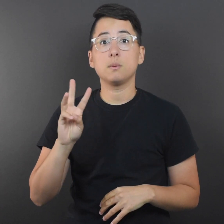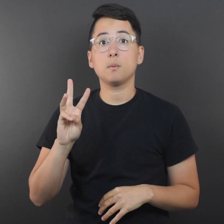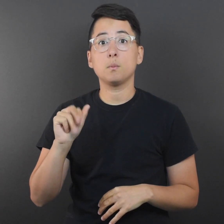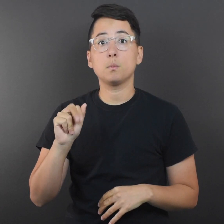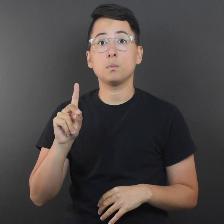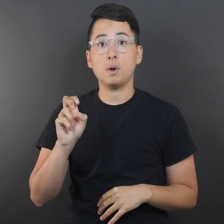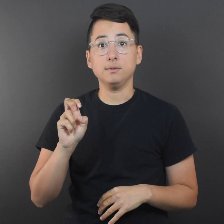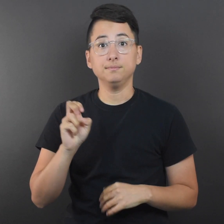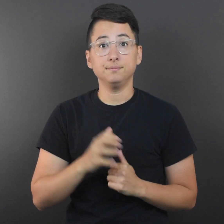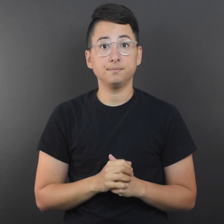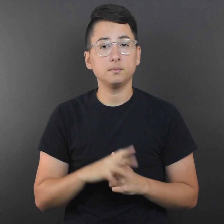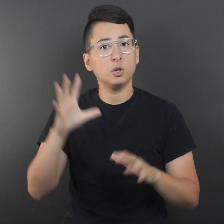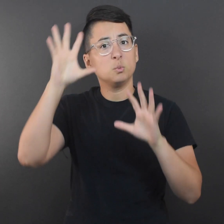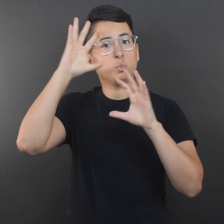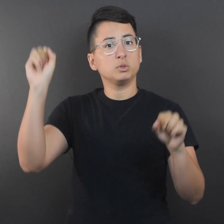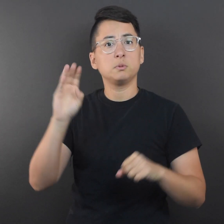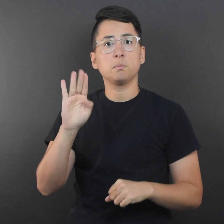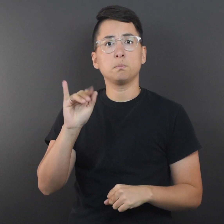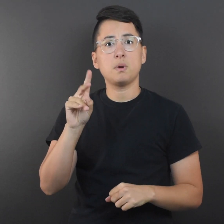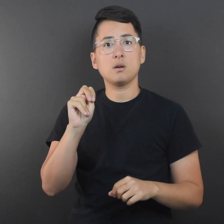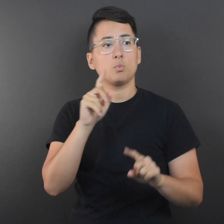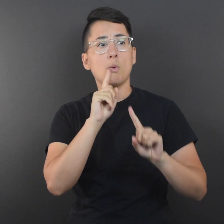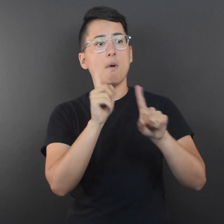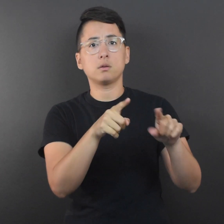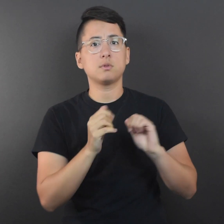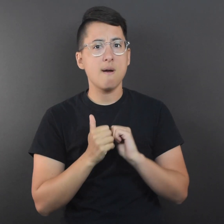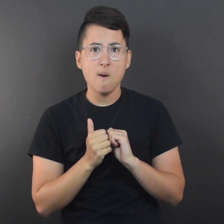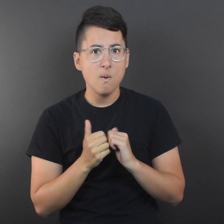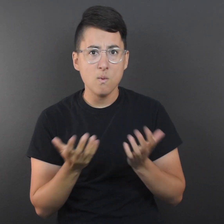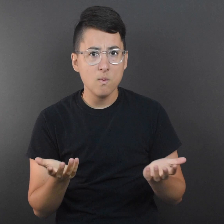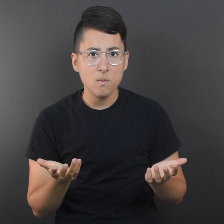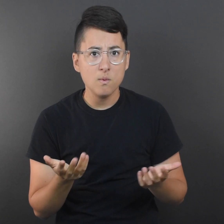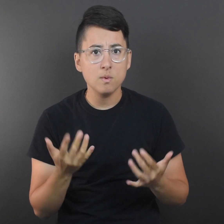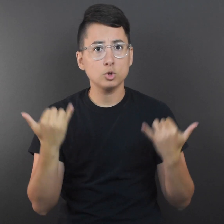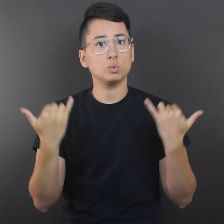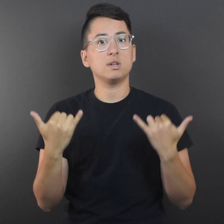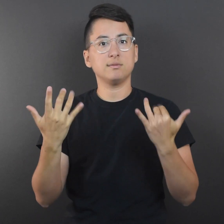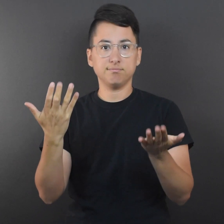today signed an Executive Order protecting access to reproductive health care services.